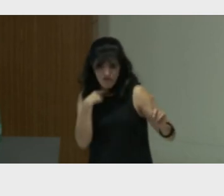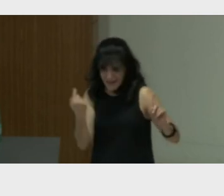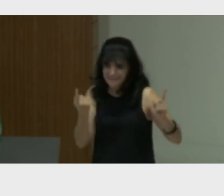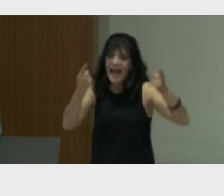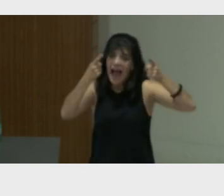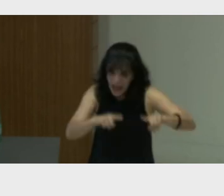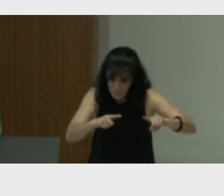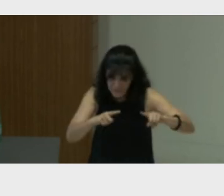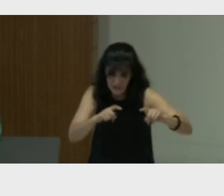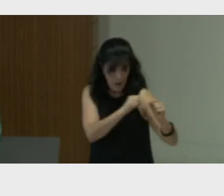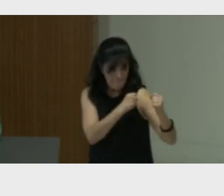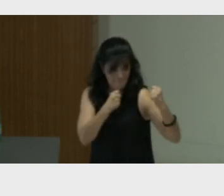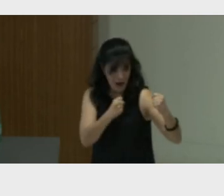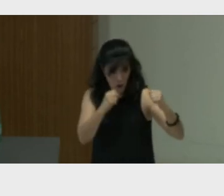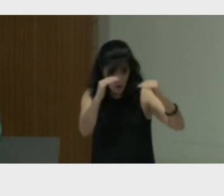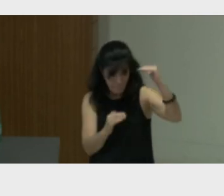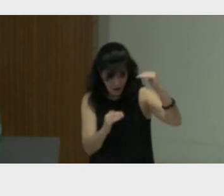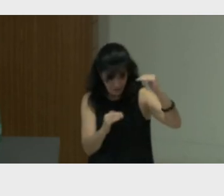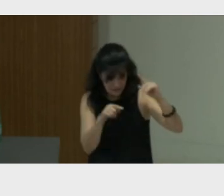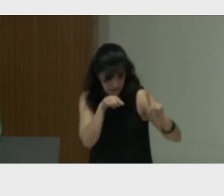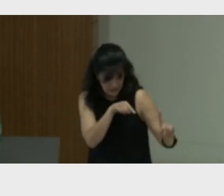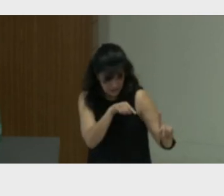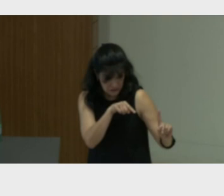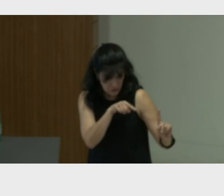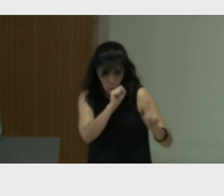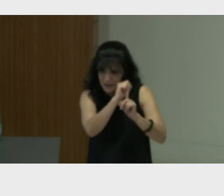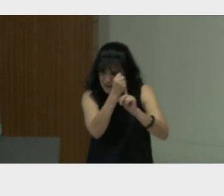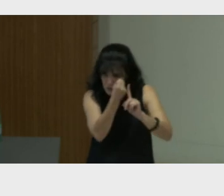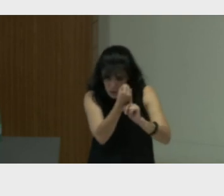is in turn defined as a situation where one person or group